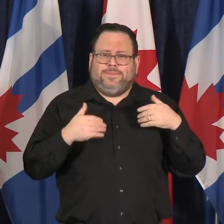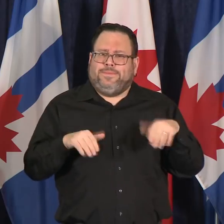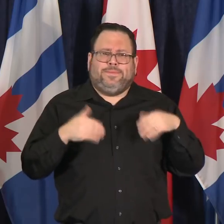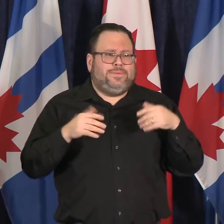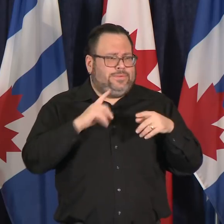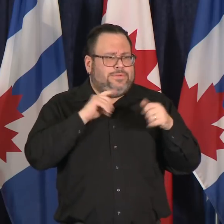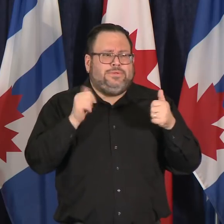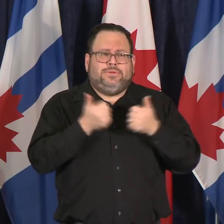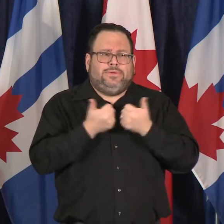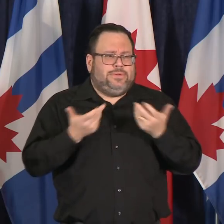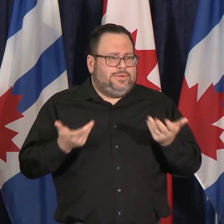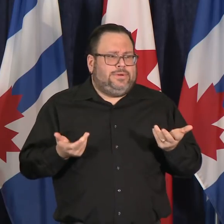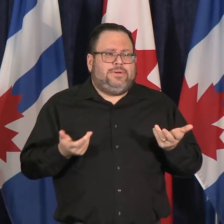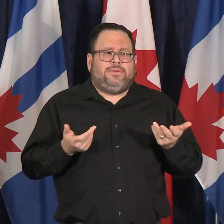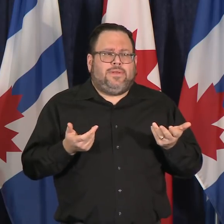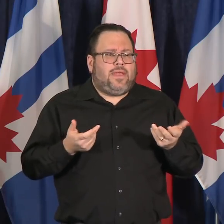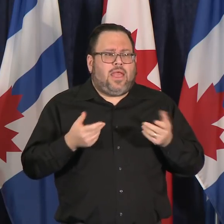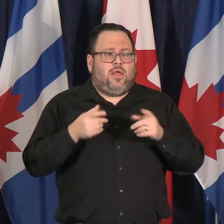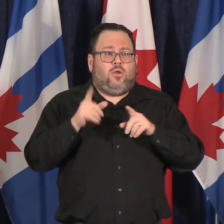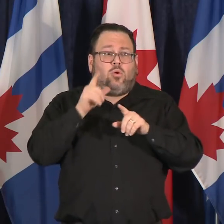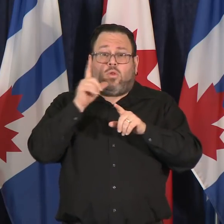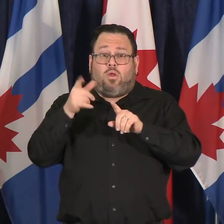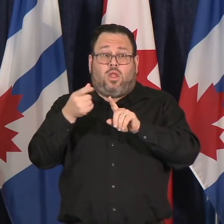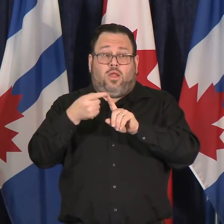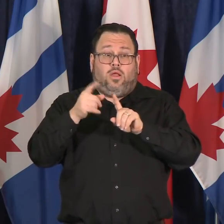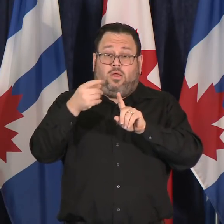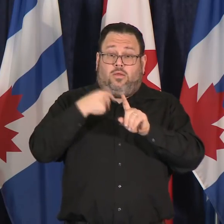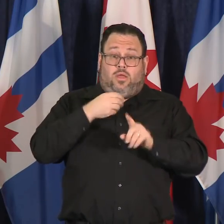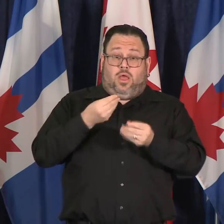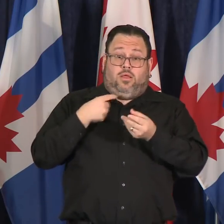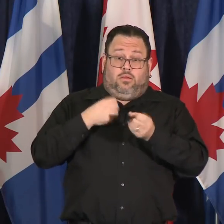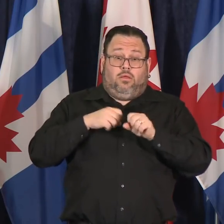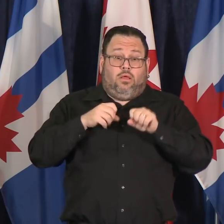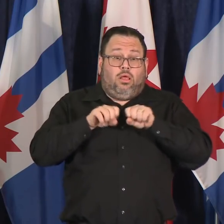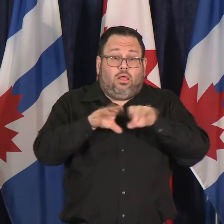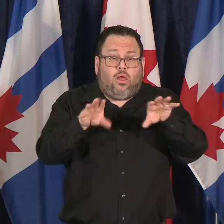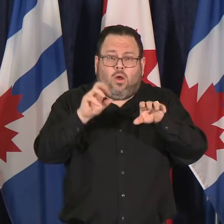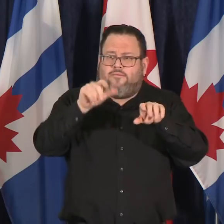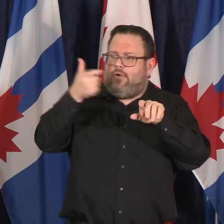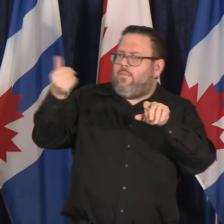so do use your office still I guess you're just asking for voluntary